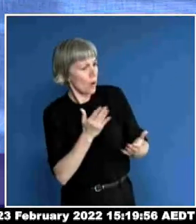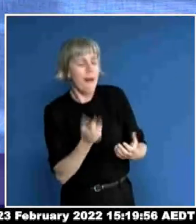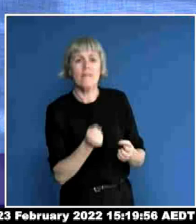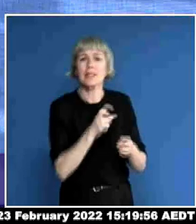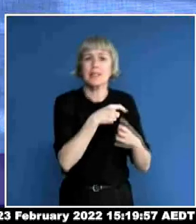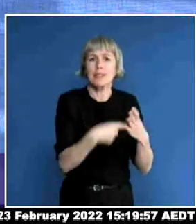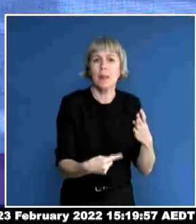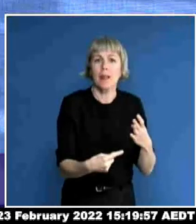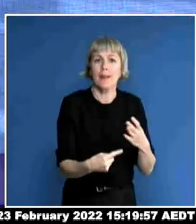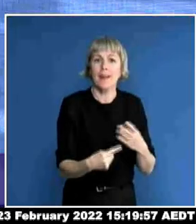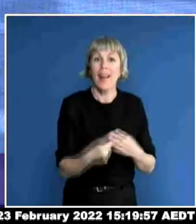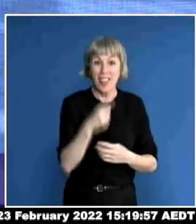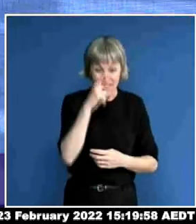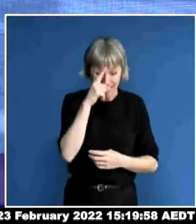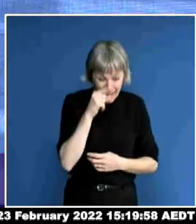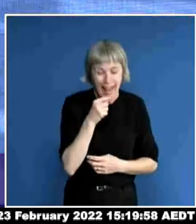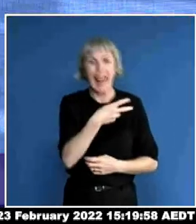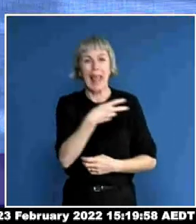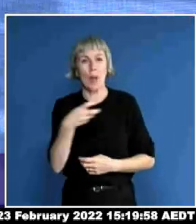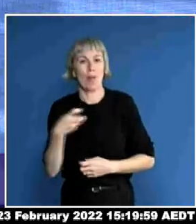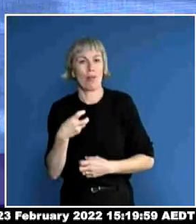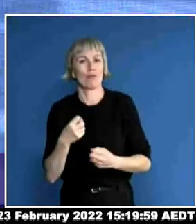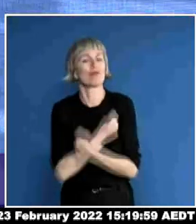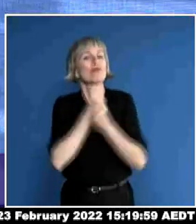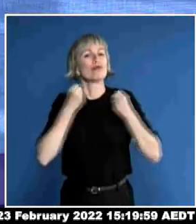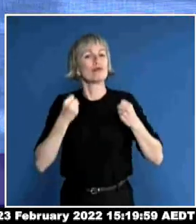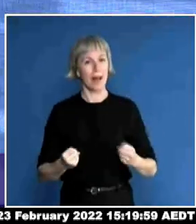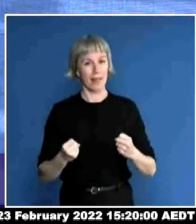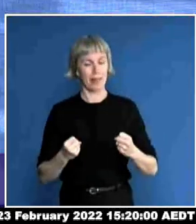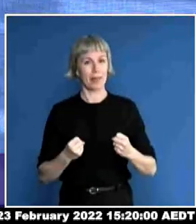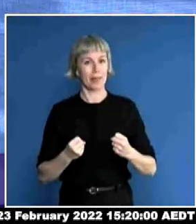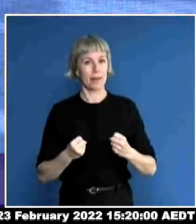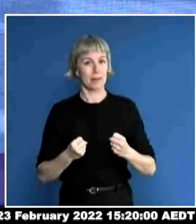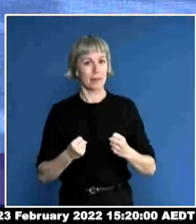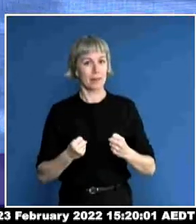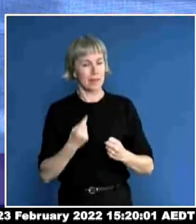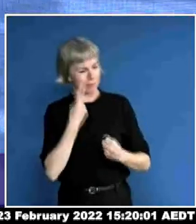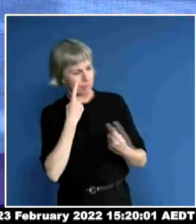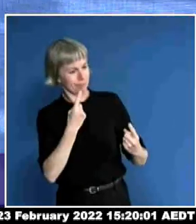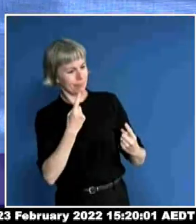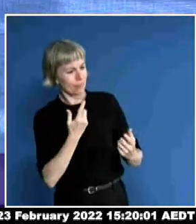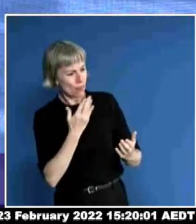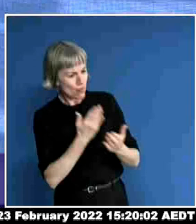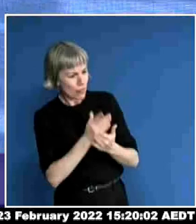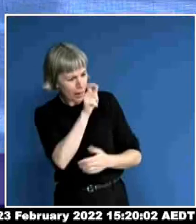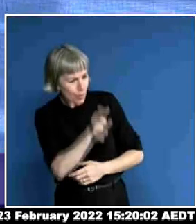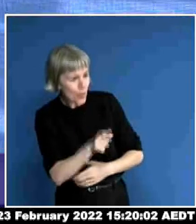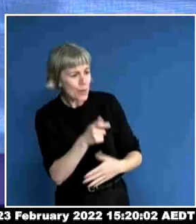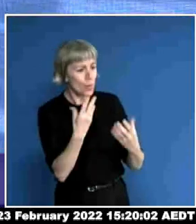And when you look at that real person with that real name and you look at the whole